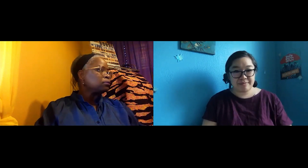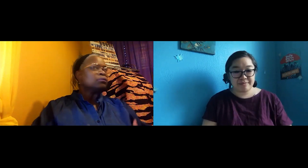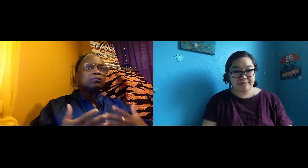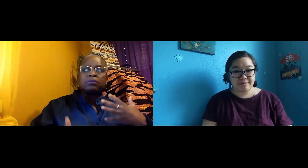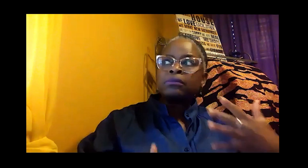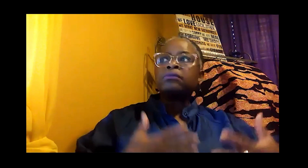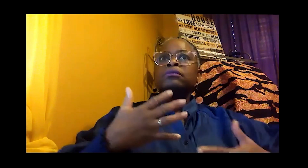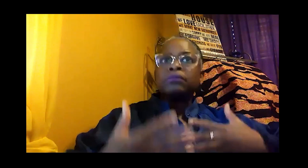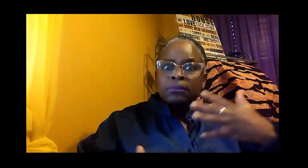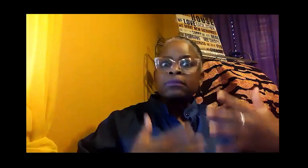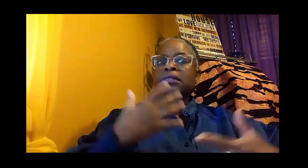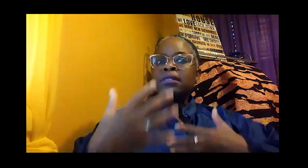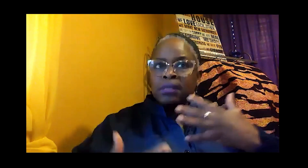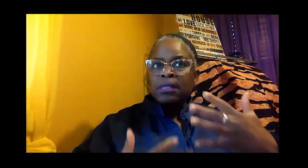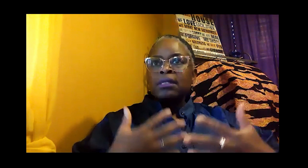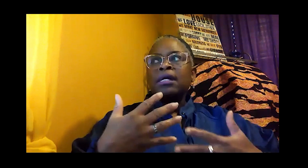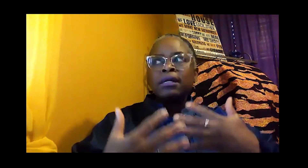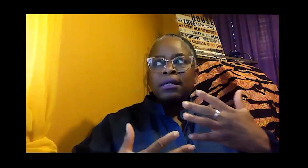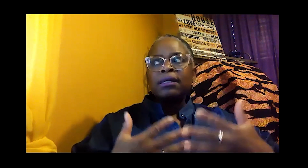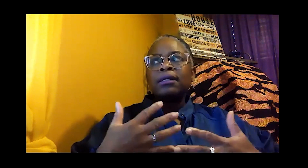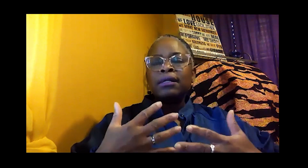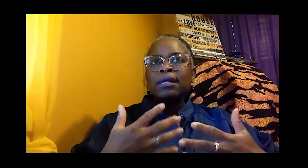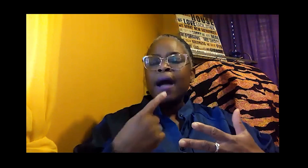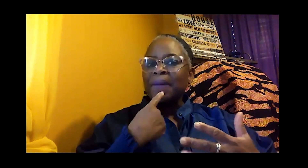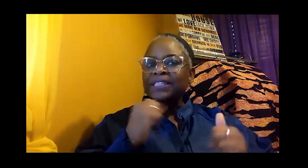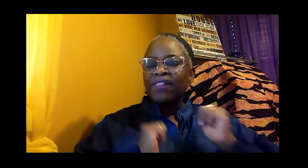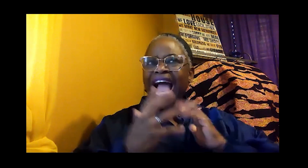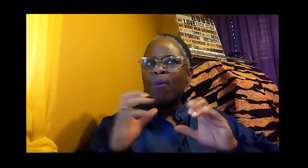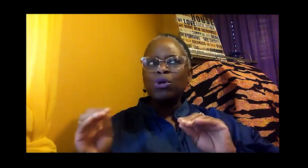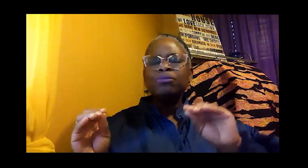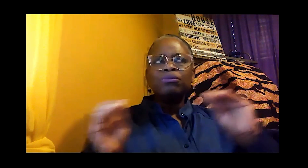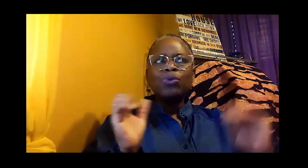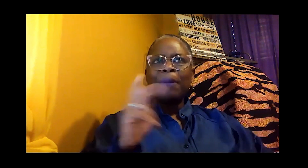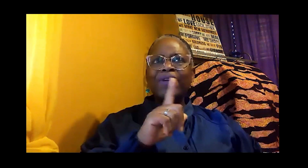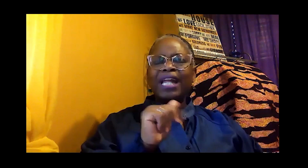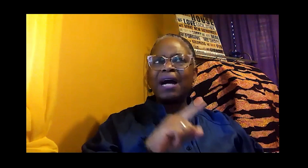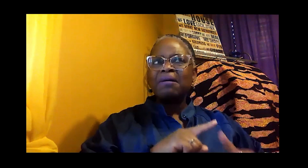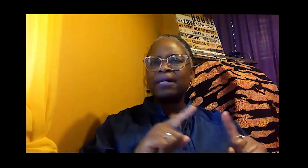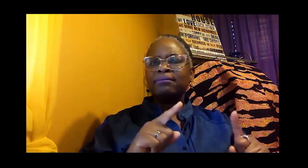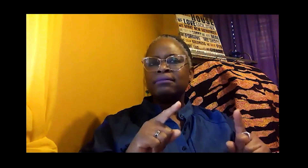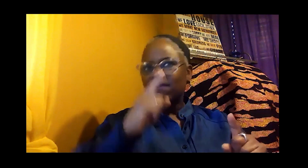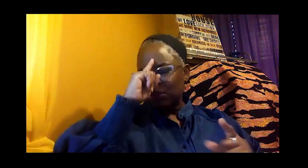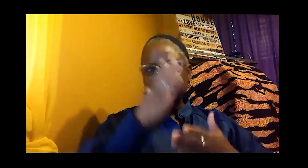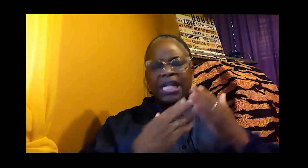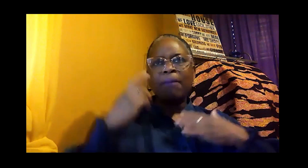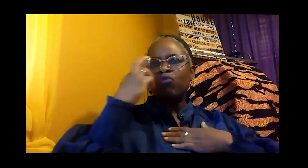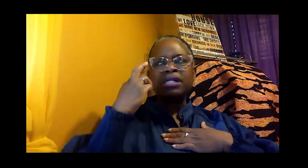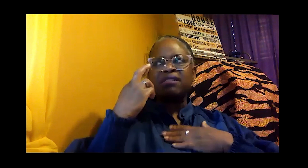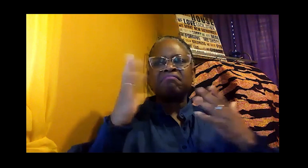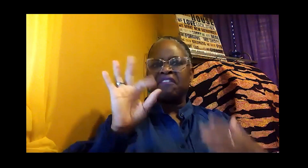be able to move back to Washington, DC. While in DC, I missed theater life. I began contemplating